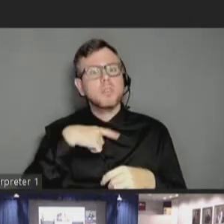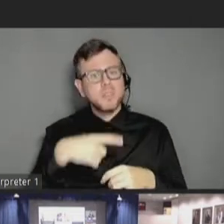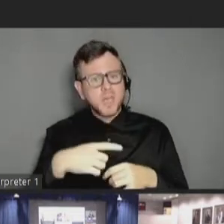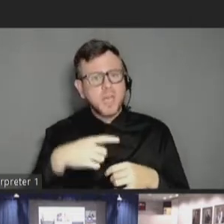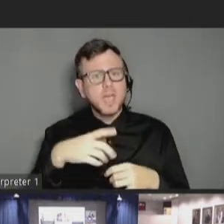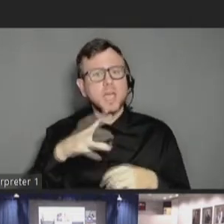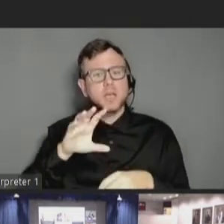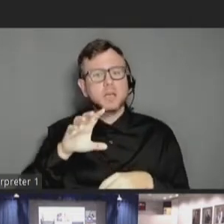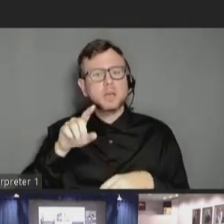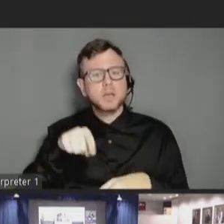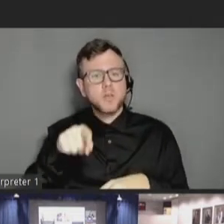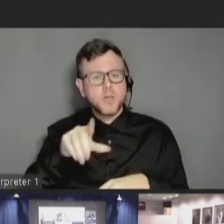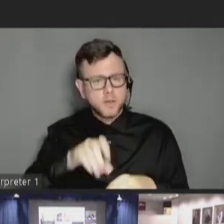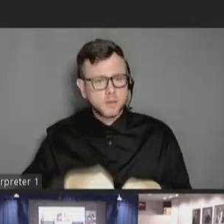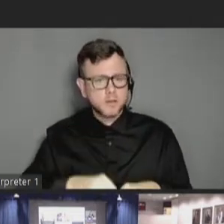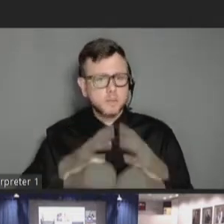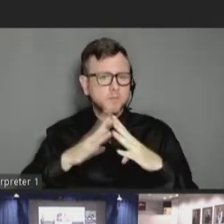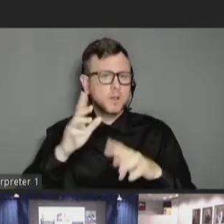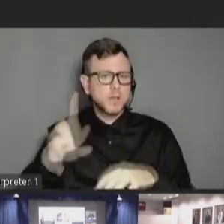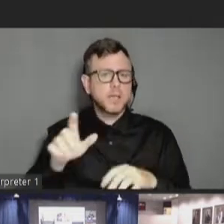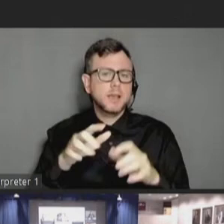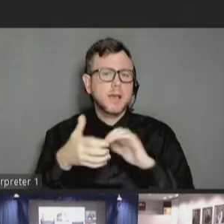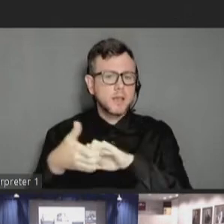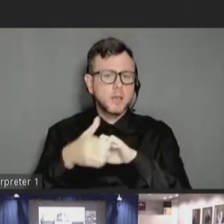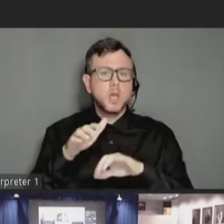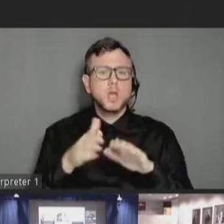called the Community-Based Workforce Alliance. And within that alliance,